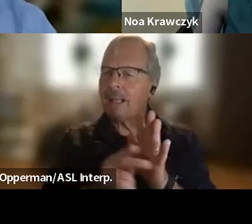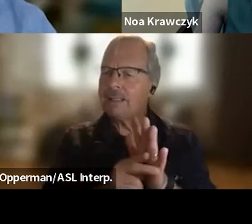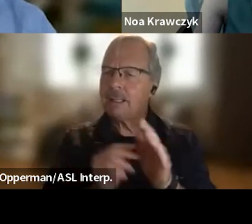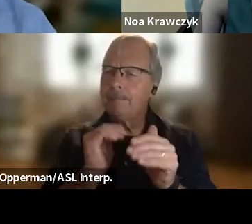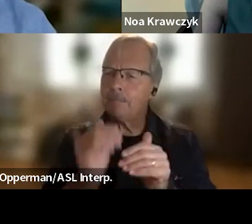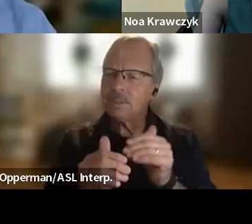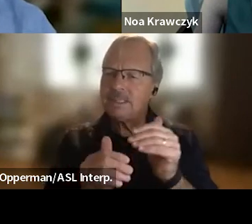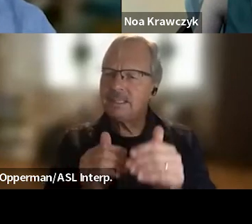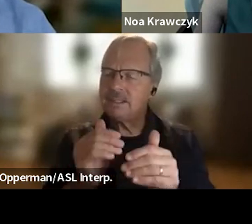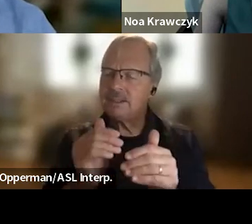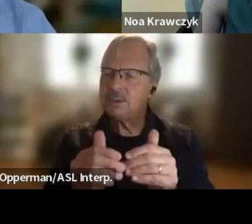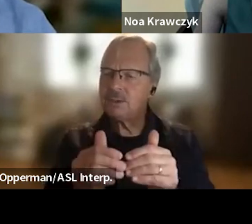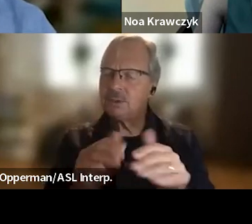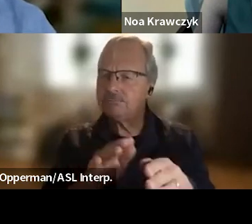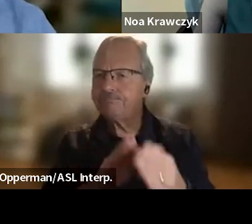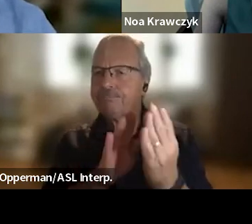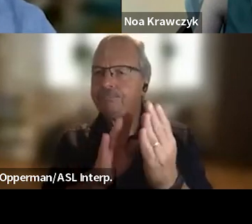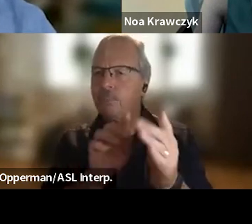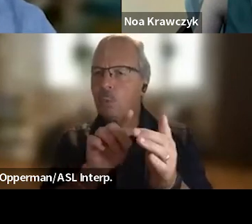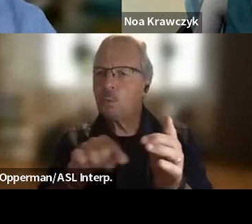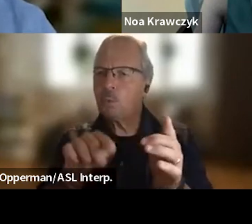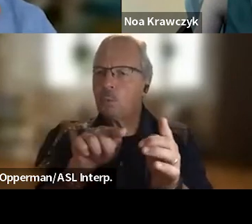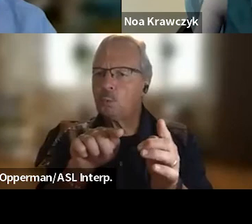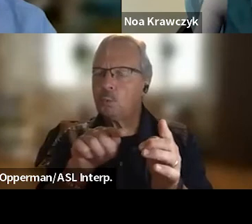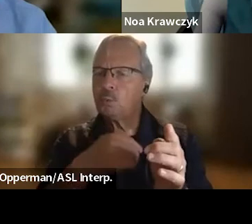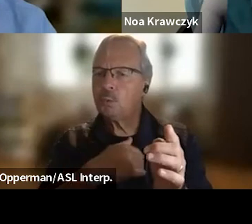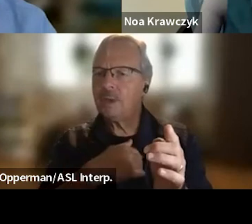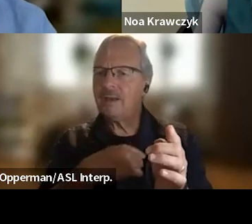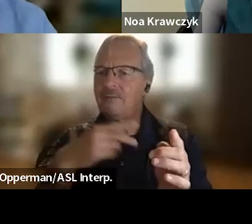are addressing those who have polysubstance use.